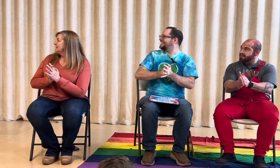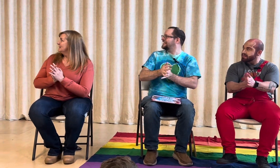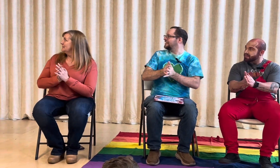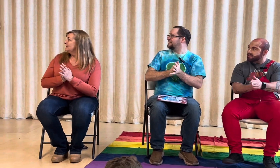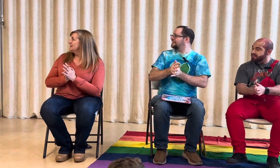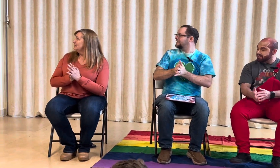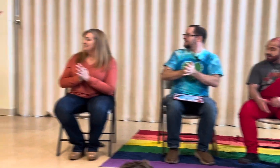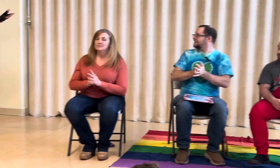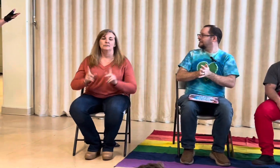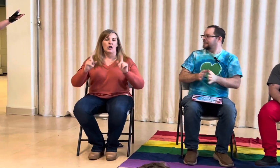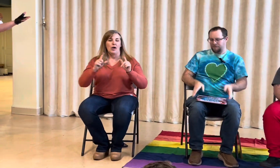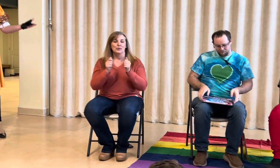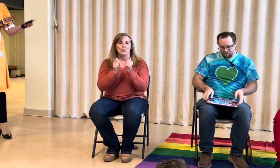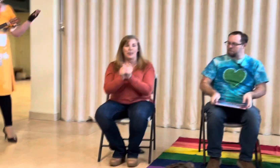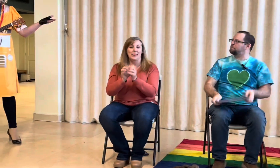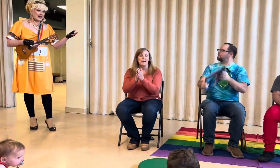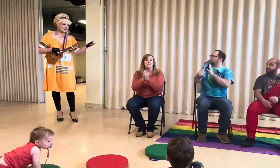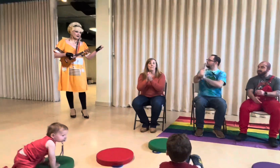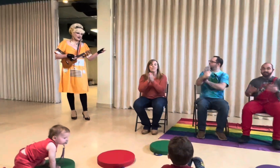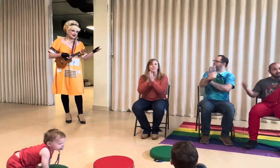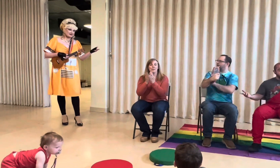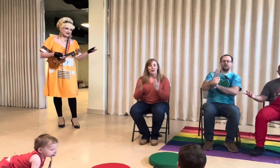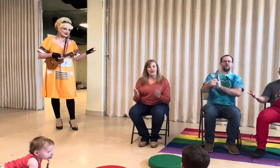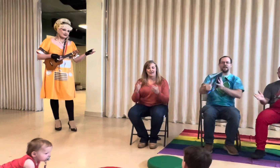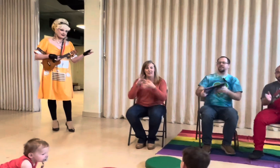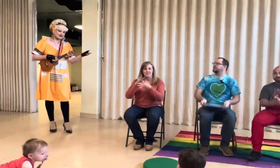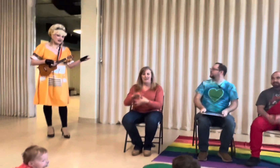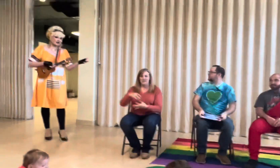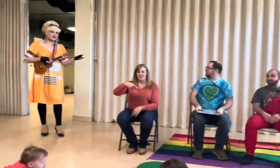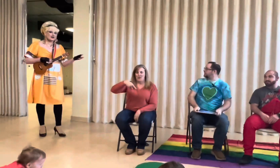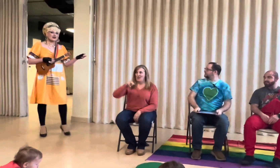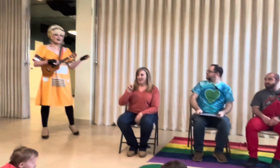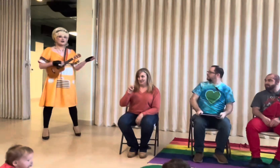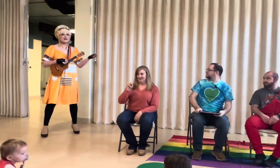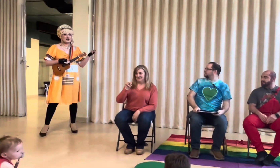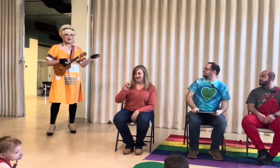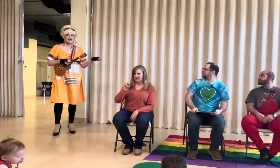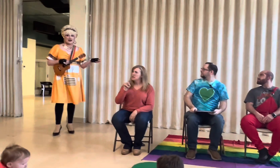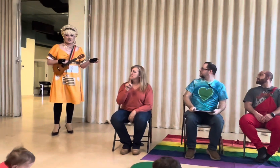it goes with the book that we just read all about pronouns. AARON: Perfect! CALI: You may or may not